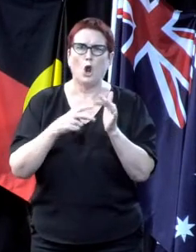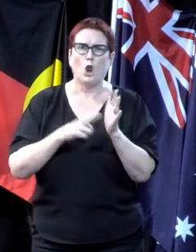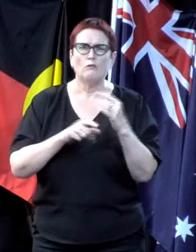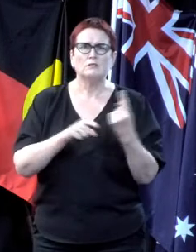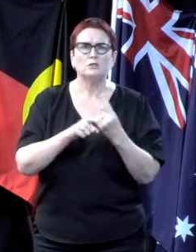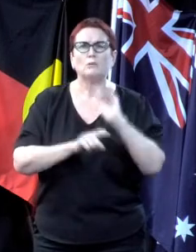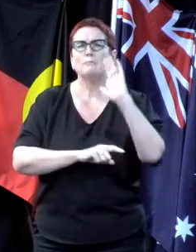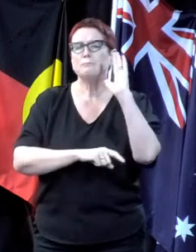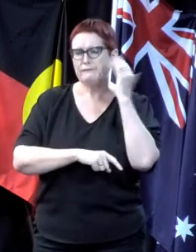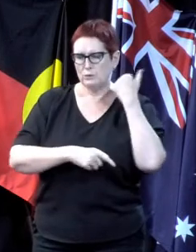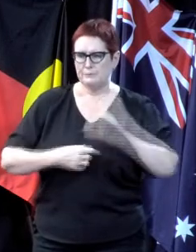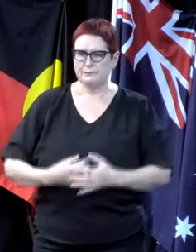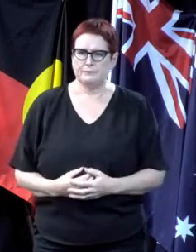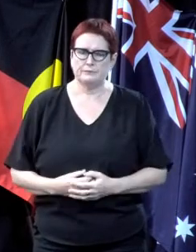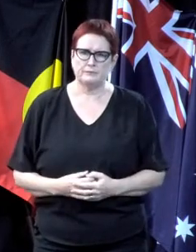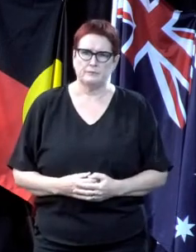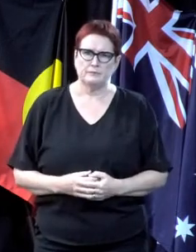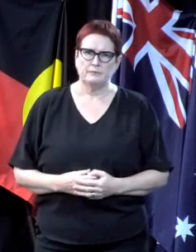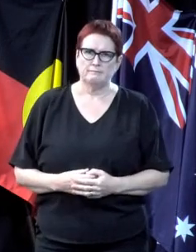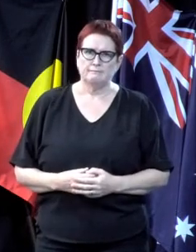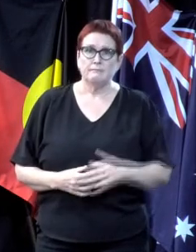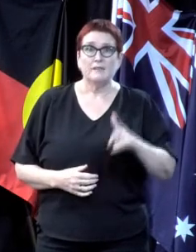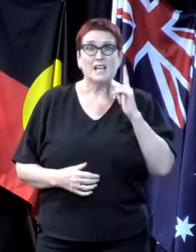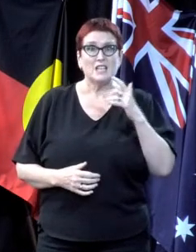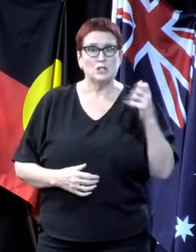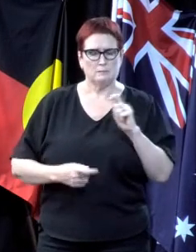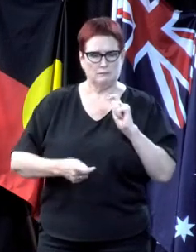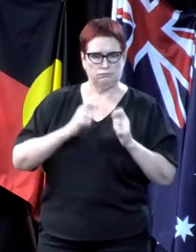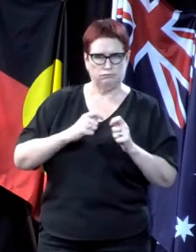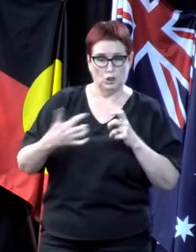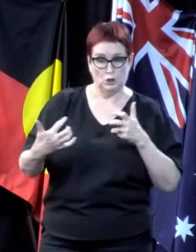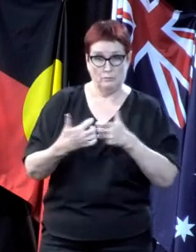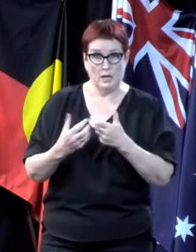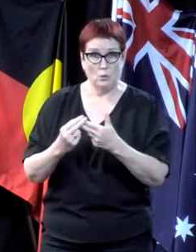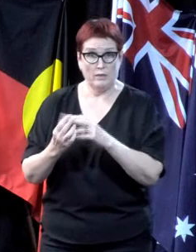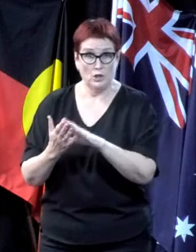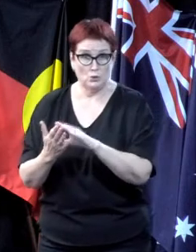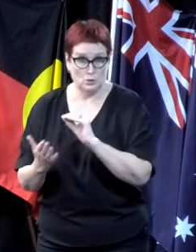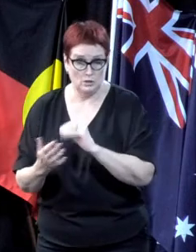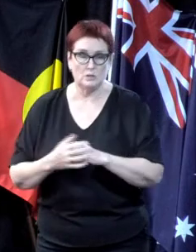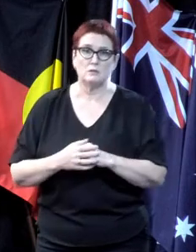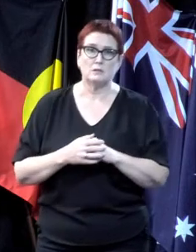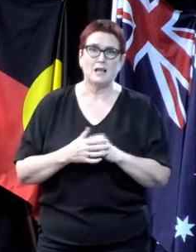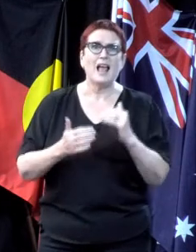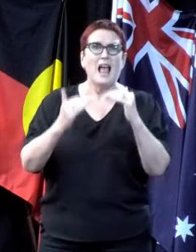that teachers make adjustments for the students, and there’s also a requirement that there’s some reporting of those adjustments as well.